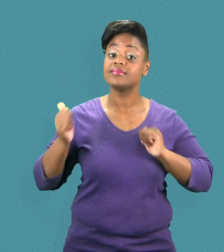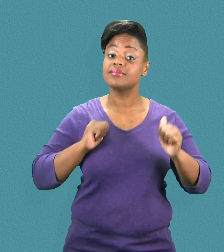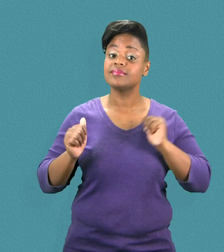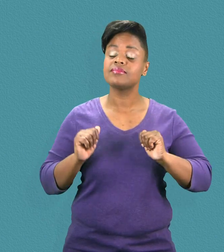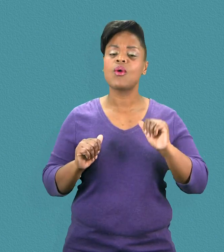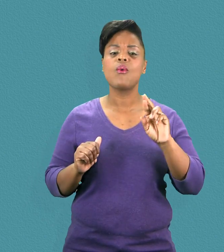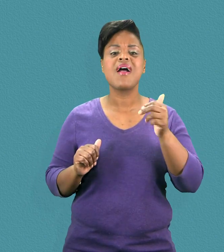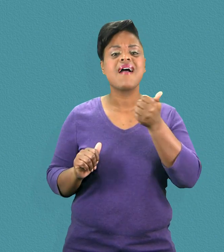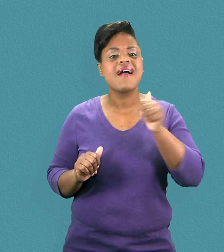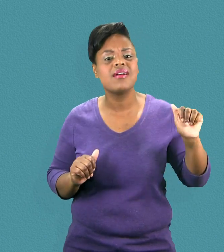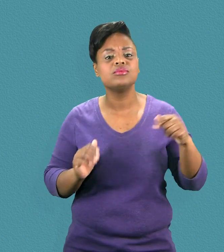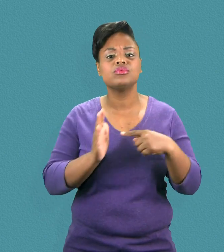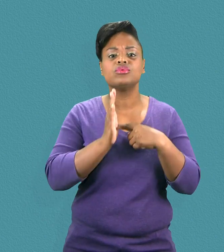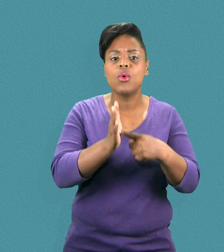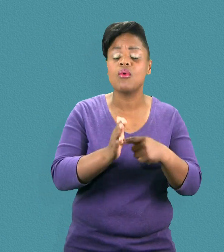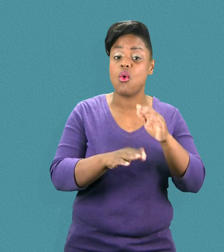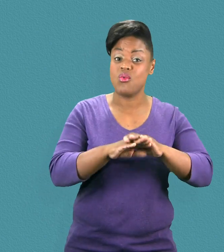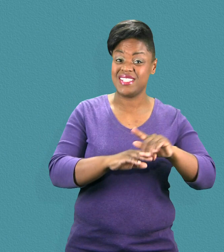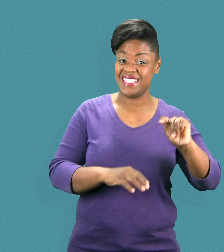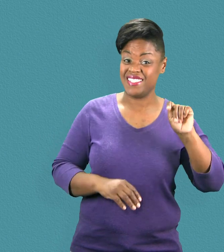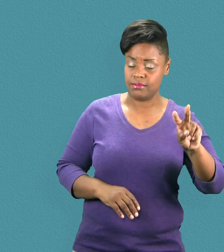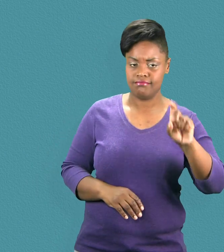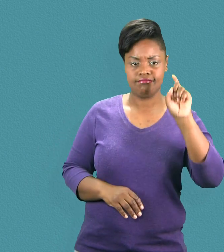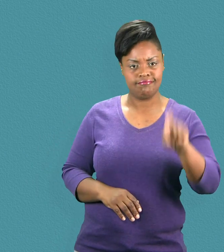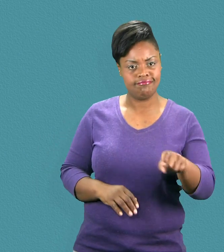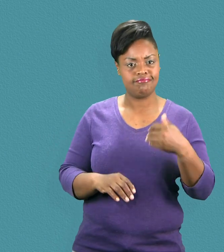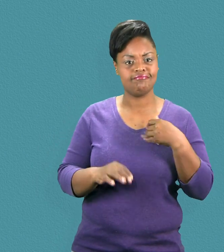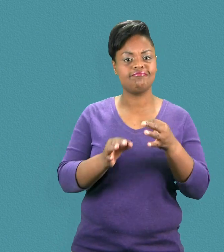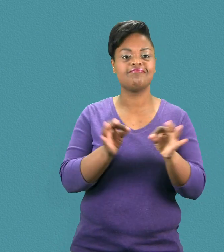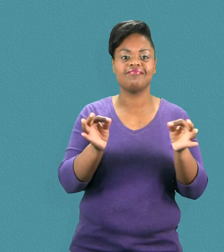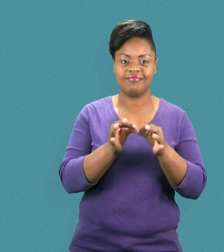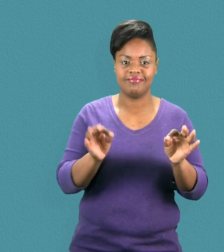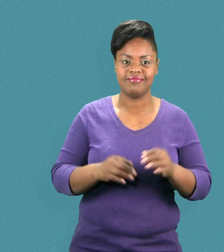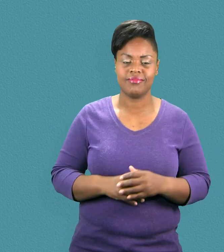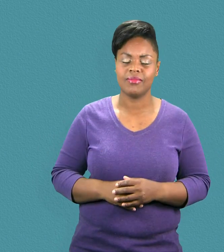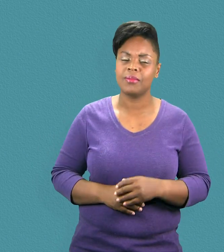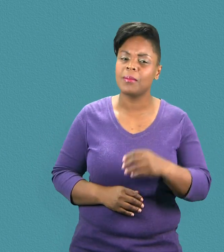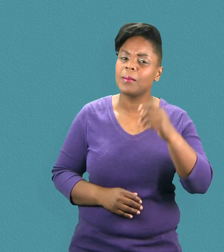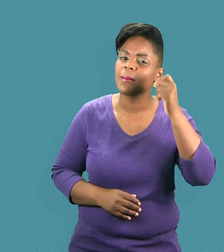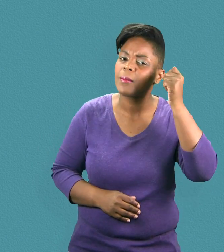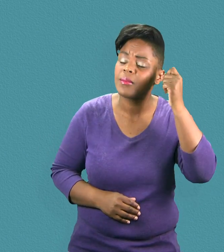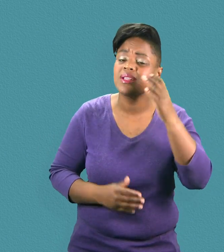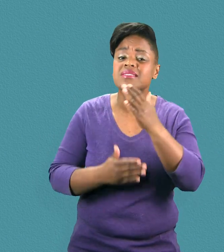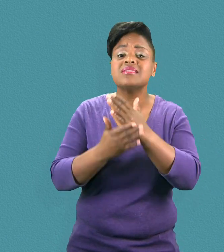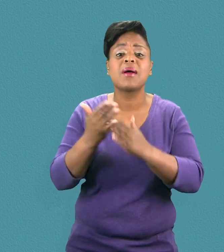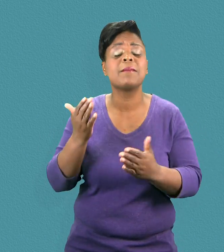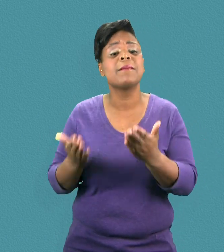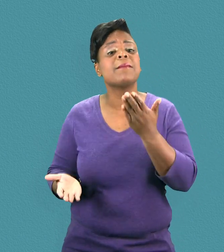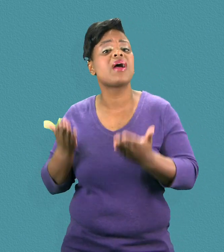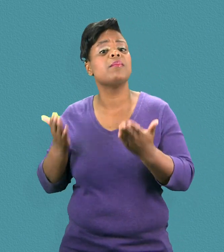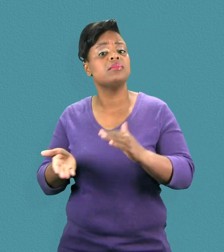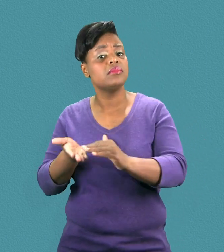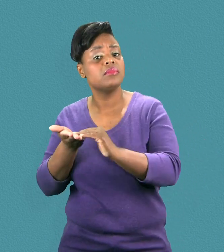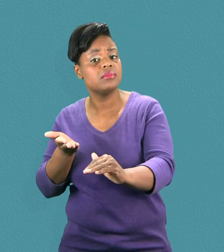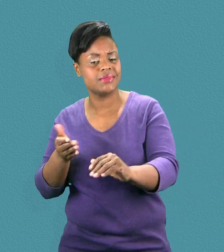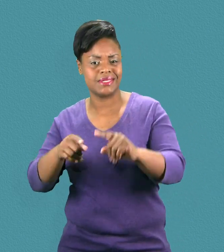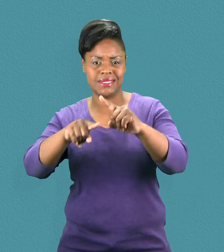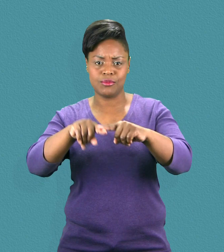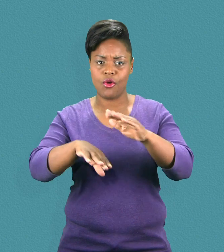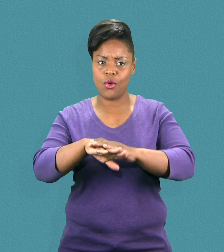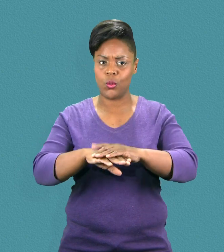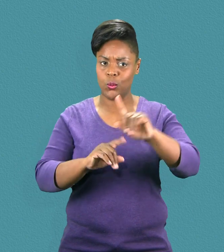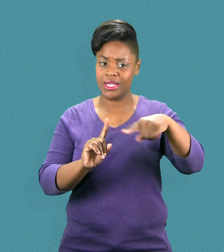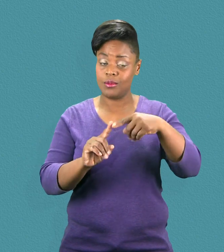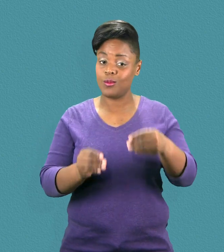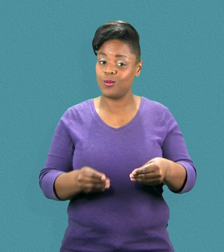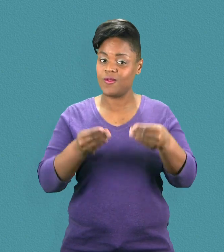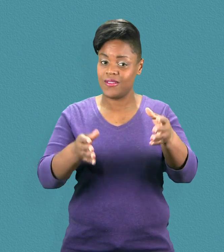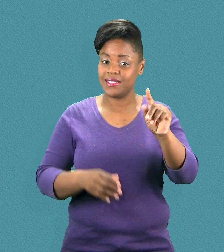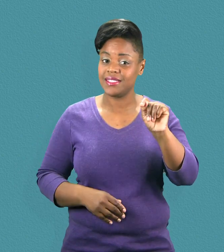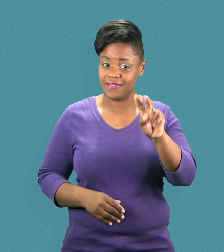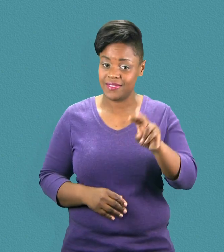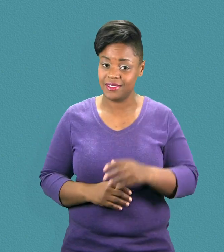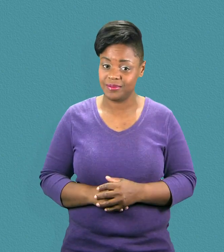On television, programs must be captioned unless the program is exempt.